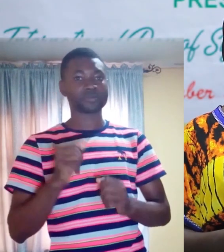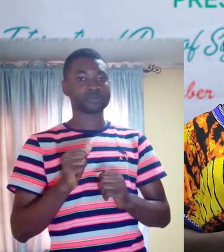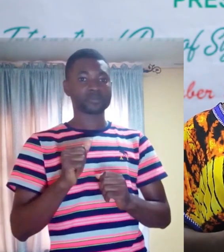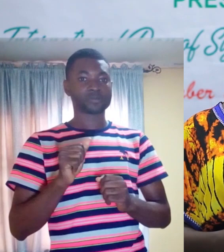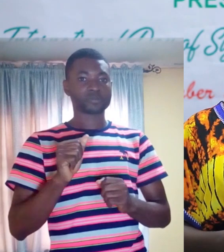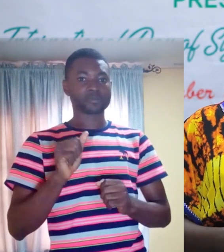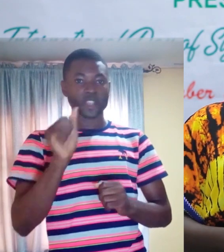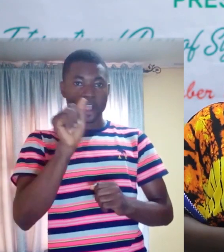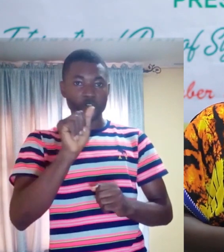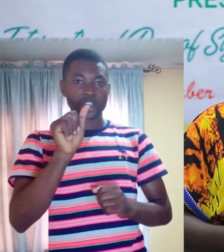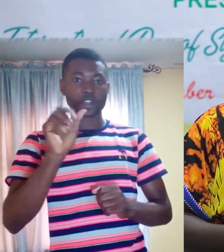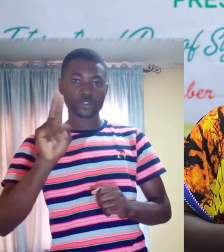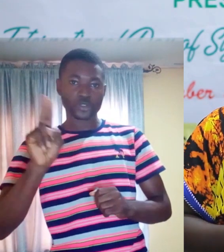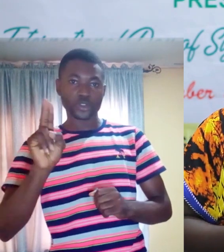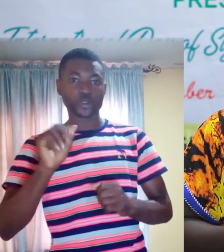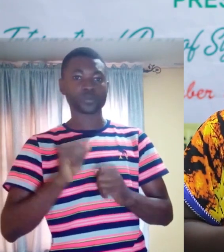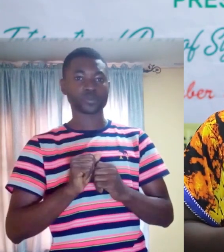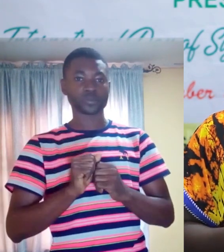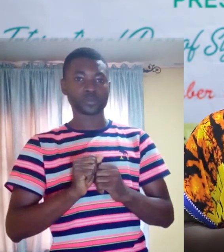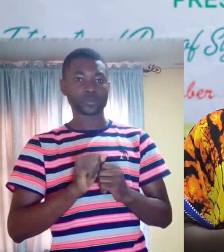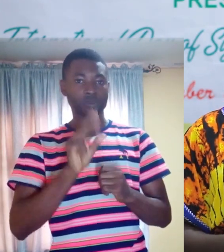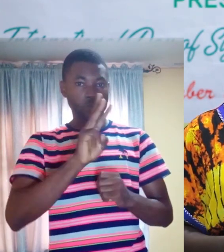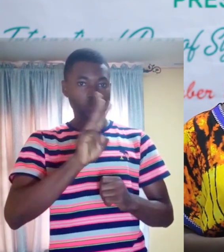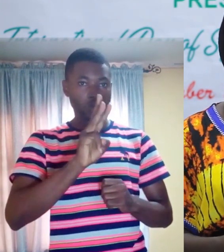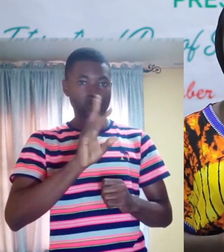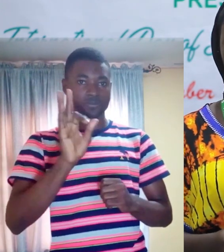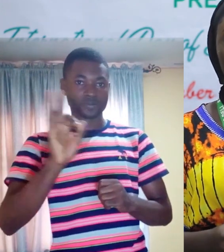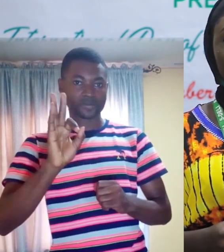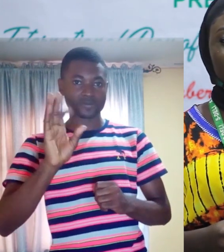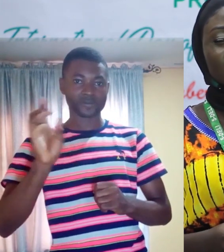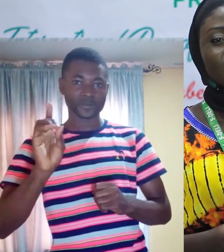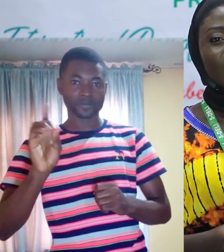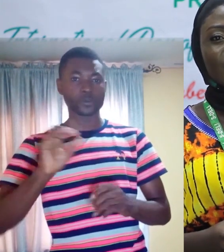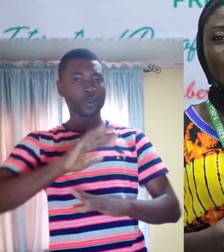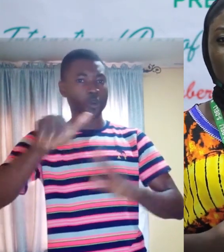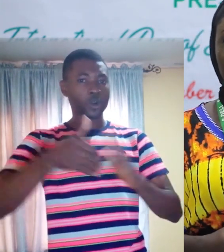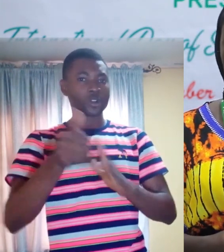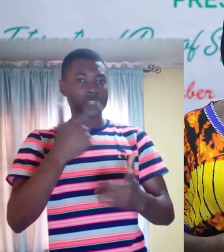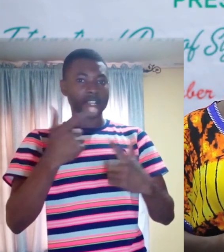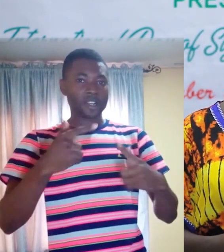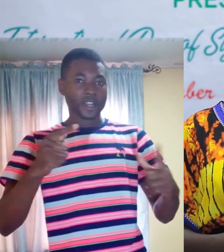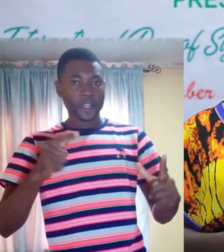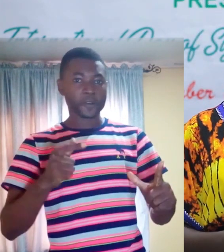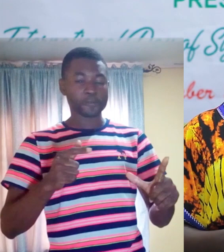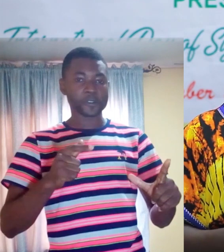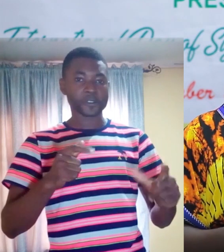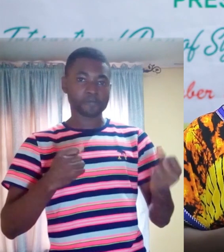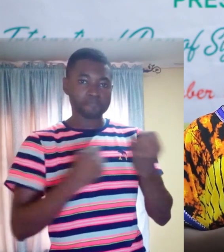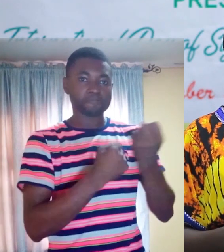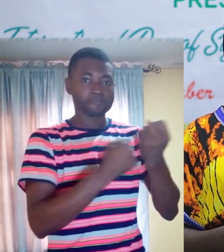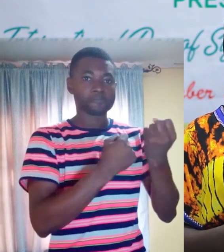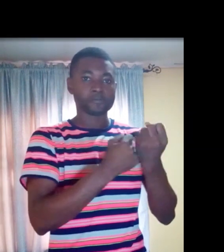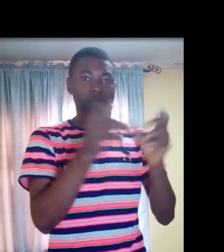Deaf, the African Union, the World Federation of the Deaf and all sign language activists around the world. We hope to see you again around this time next year.